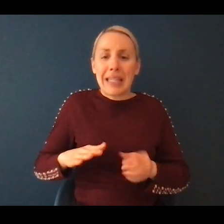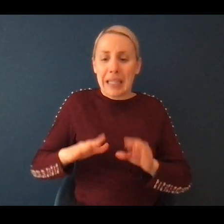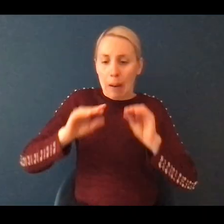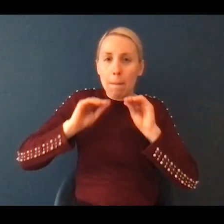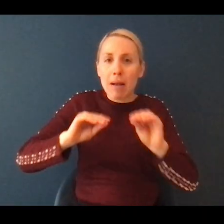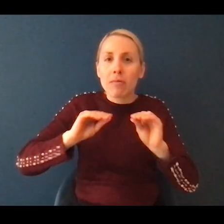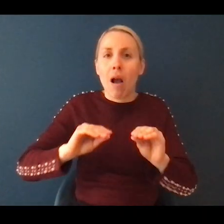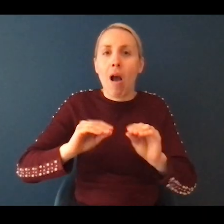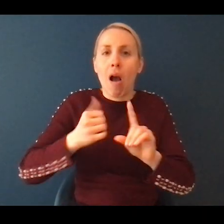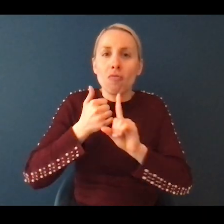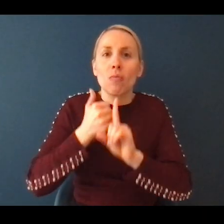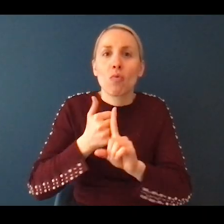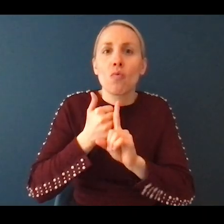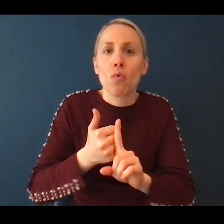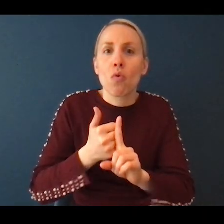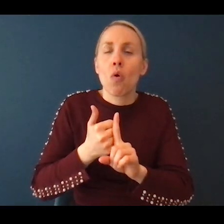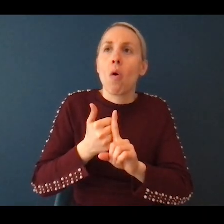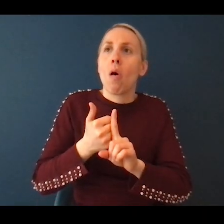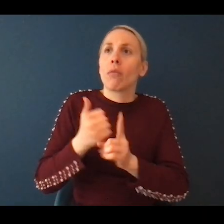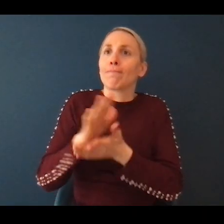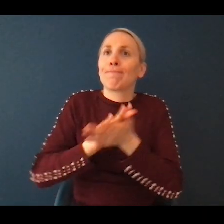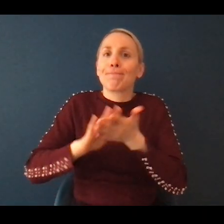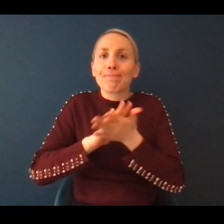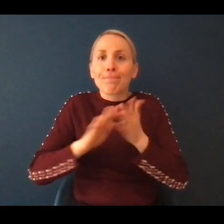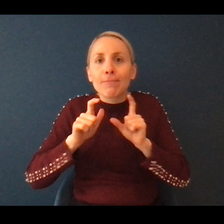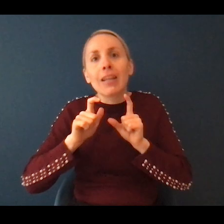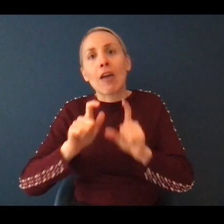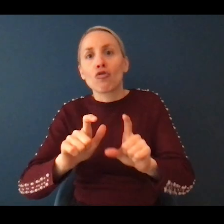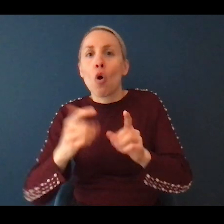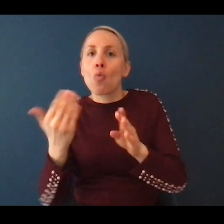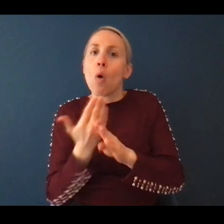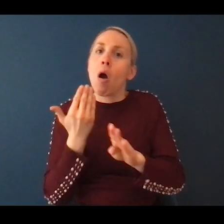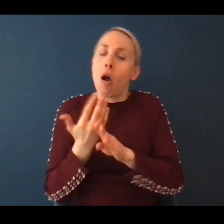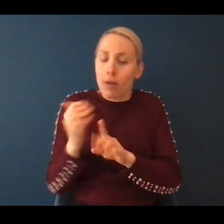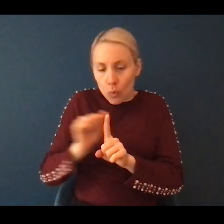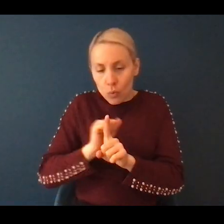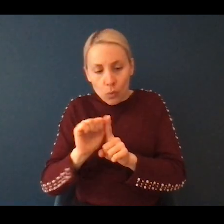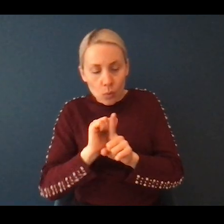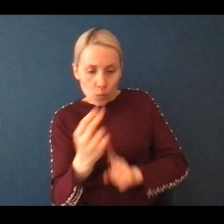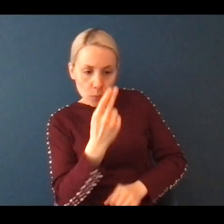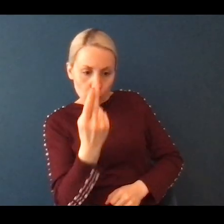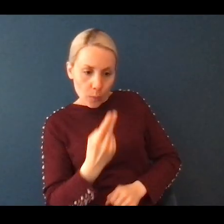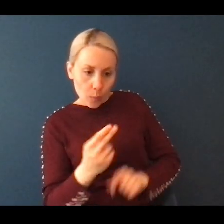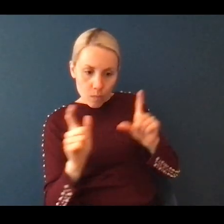that support that allowed me to continue my work forward I think I was feeling like I